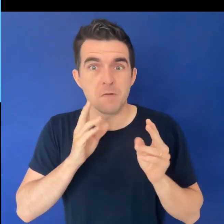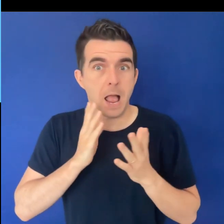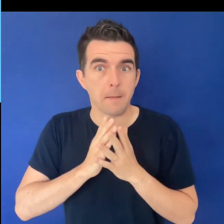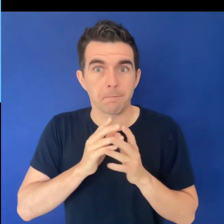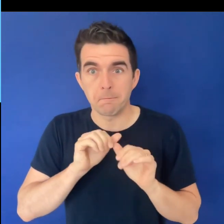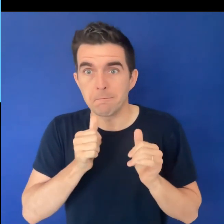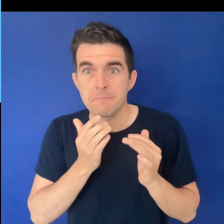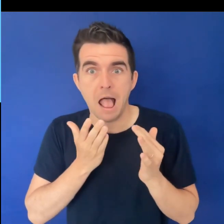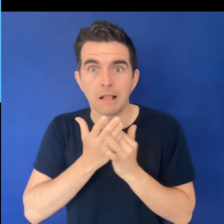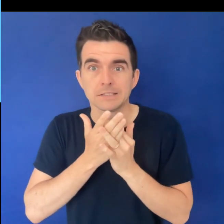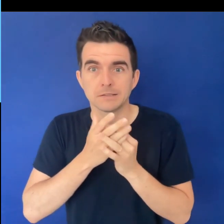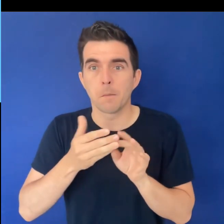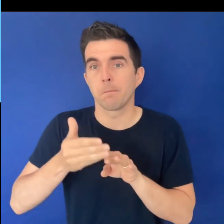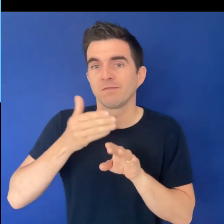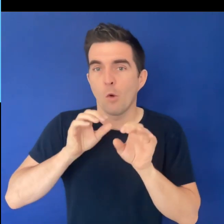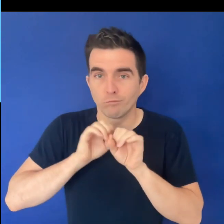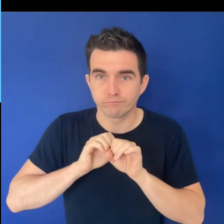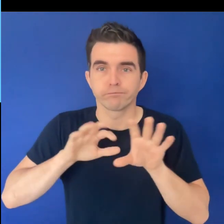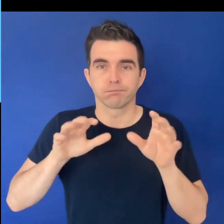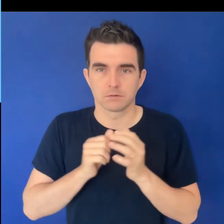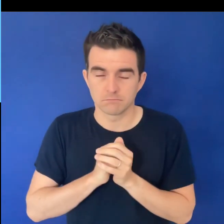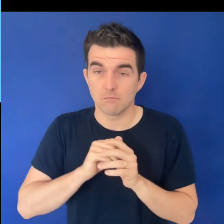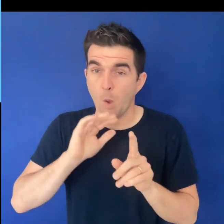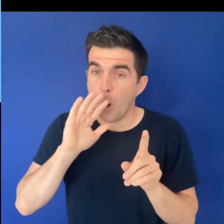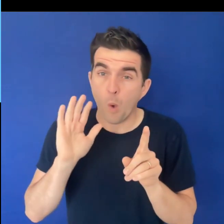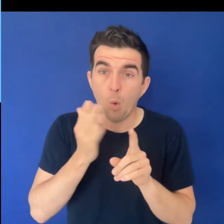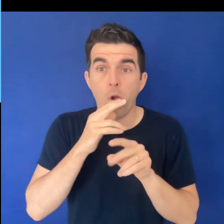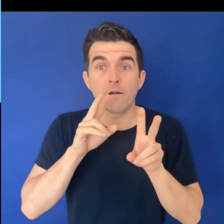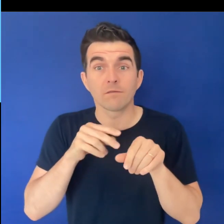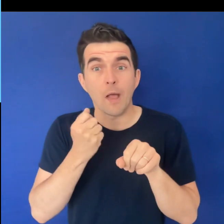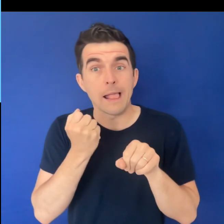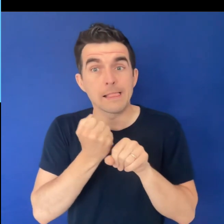While not every single video game showcased today is going to be accessible for every single